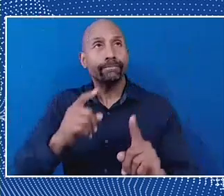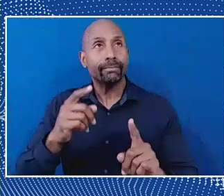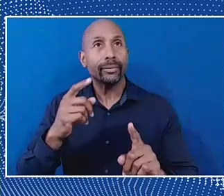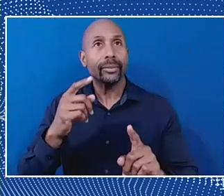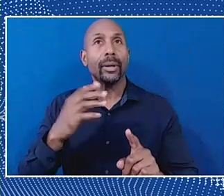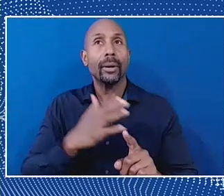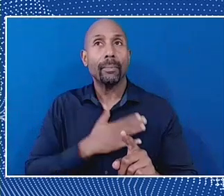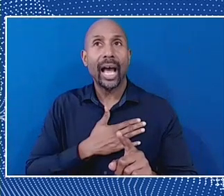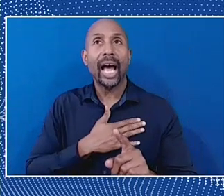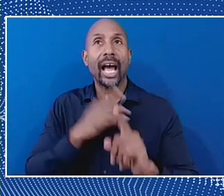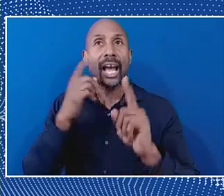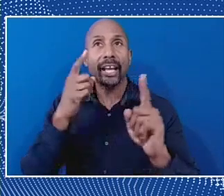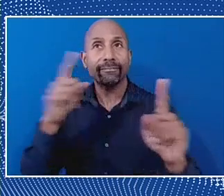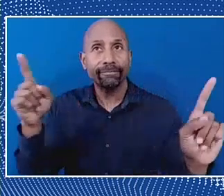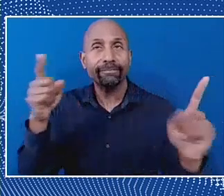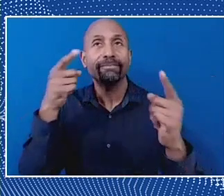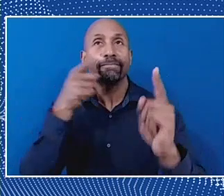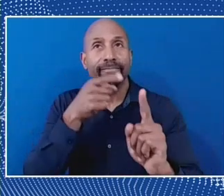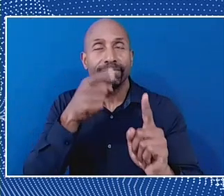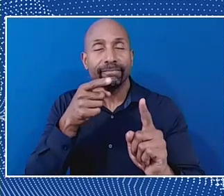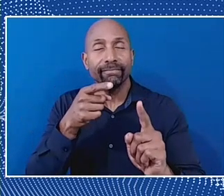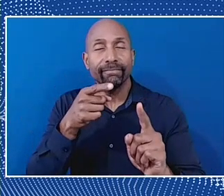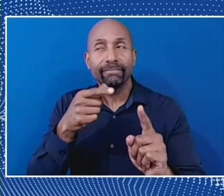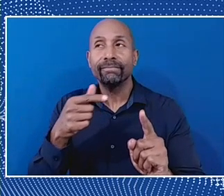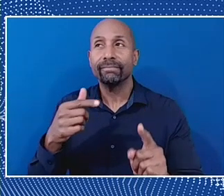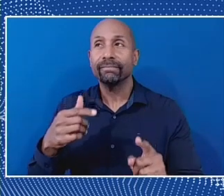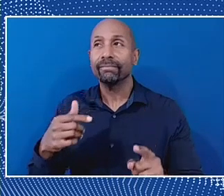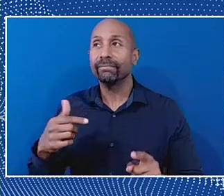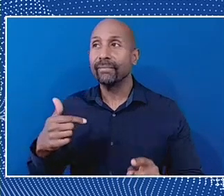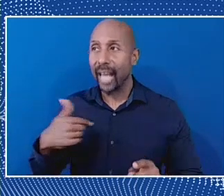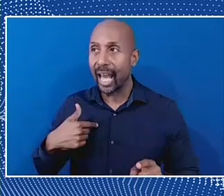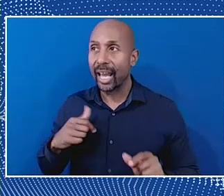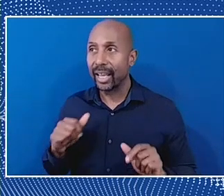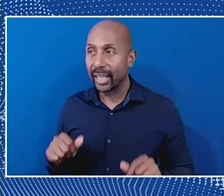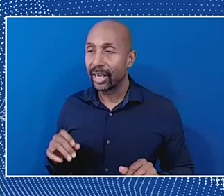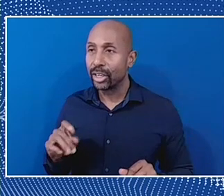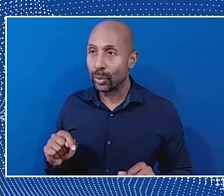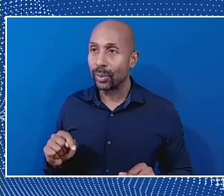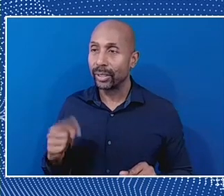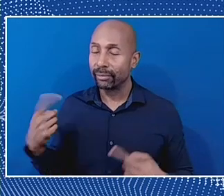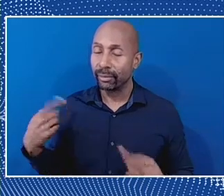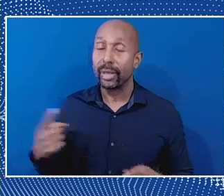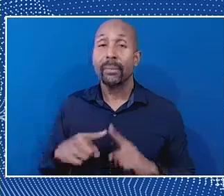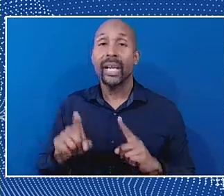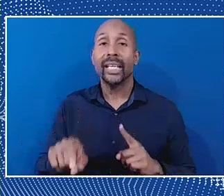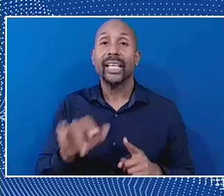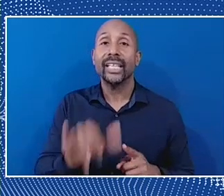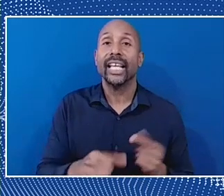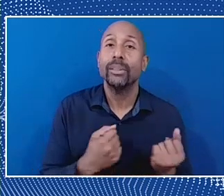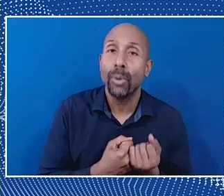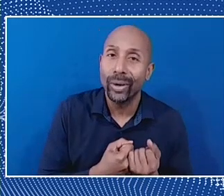But I needed that hand up in the form of a payment pause to help me get here. Without any form of student loan debt